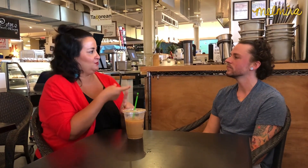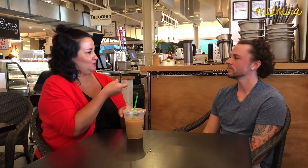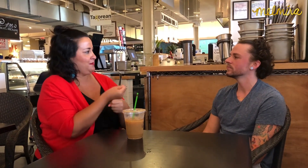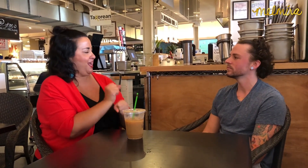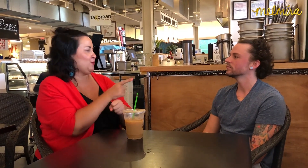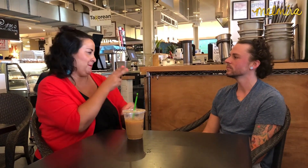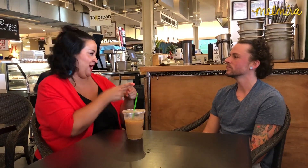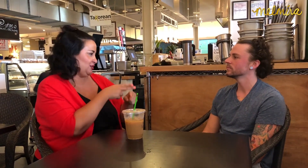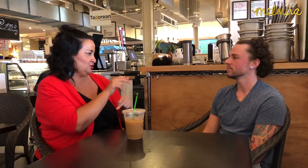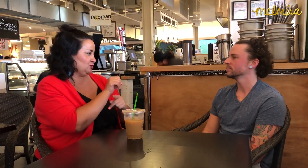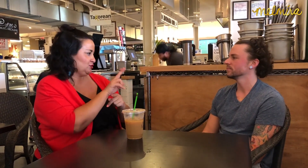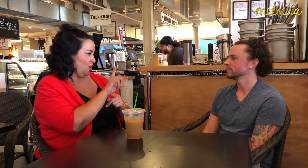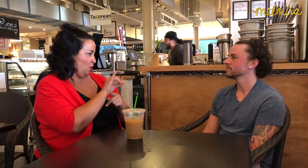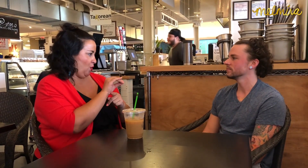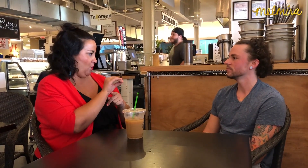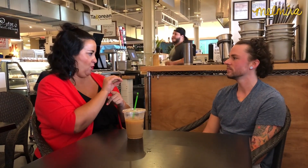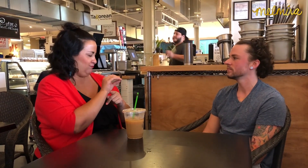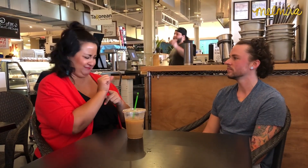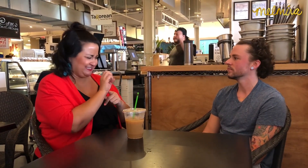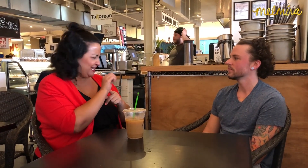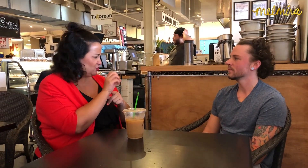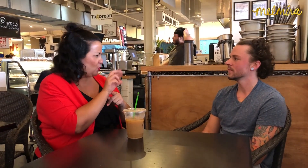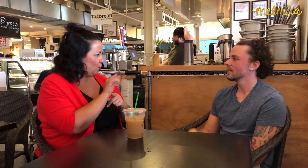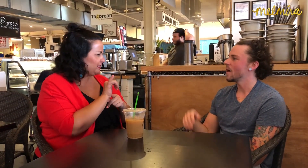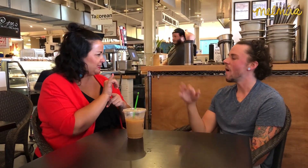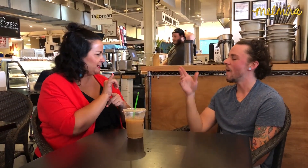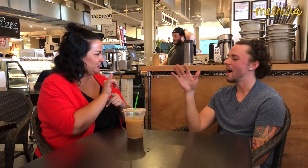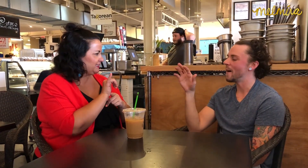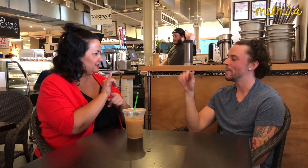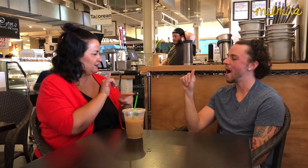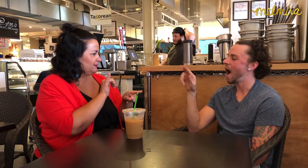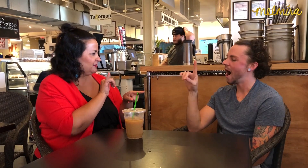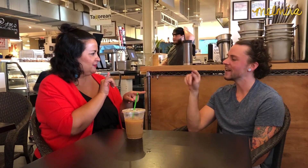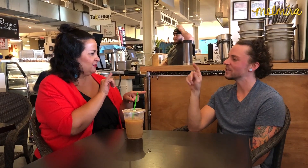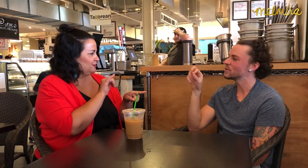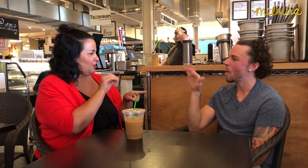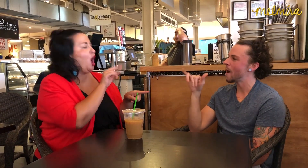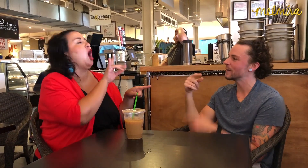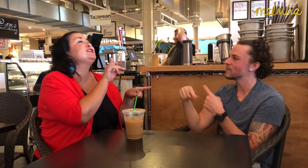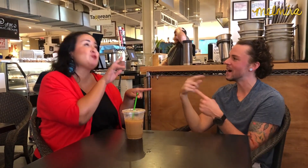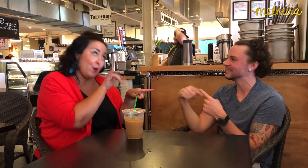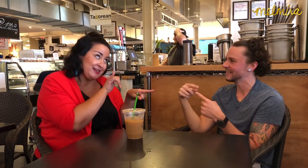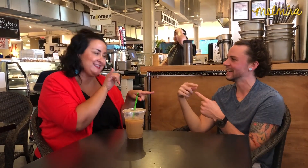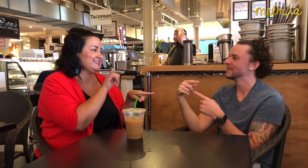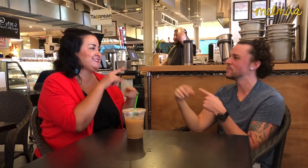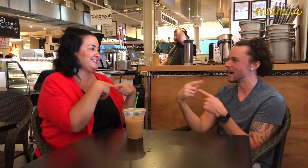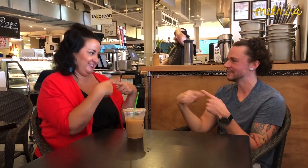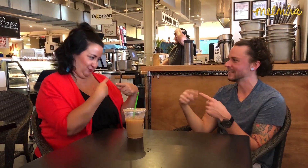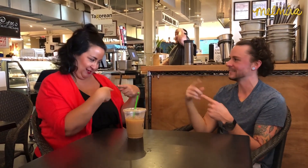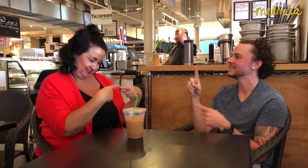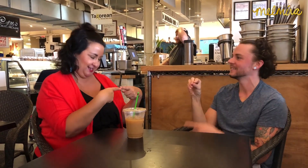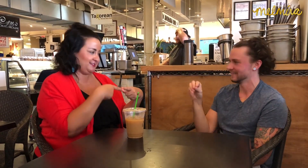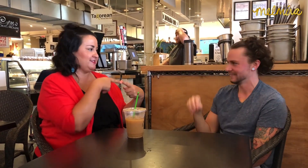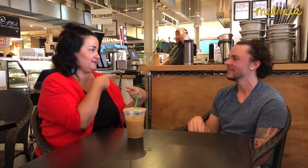When you have realized the kind of impact you are making... you mentioned audio sensory?? Oh auditory processing disorder.